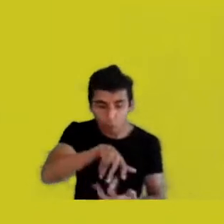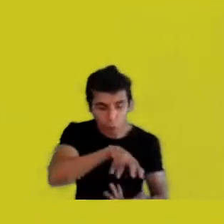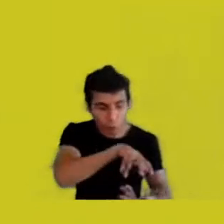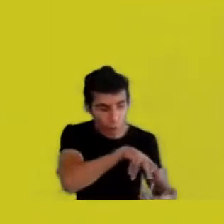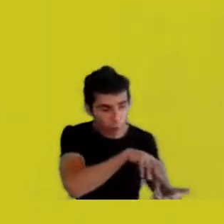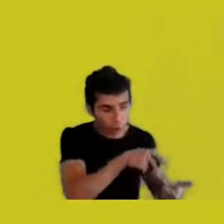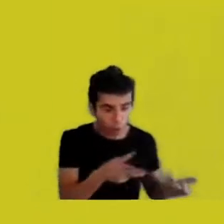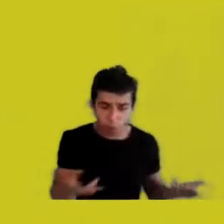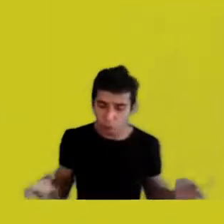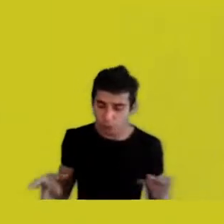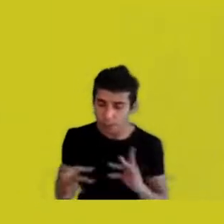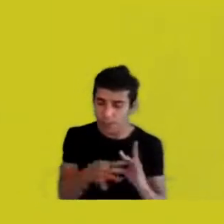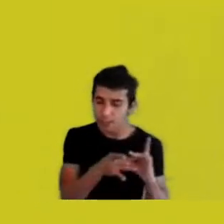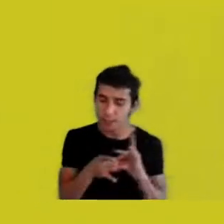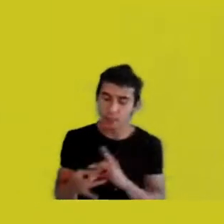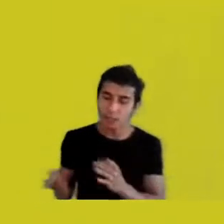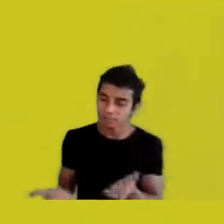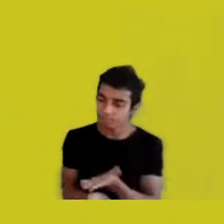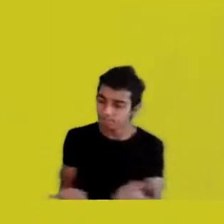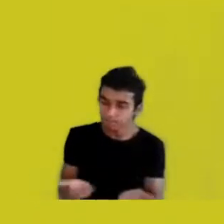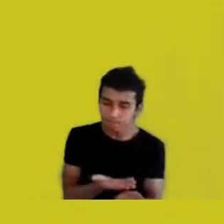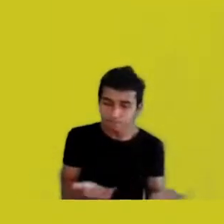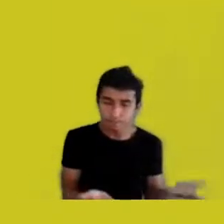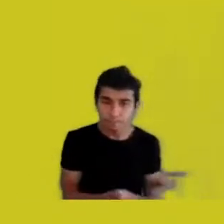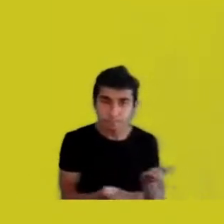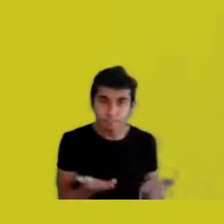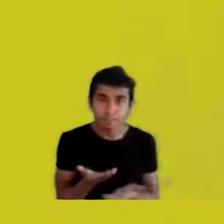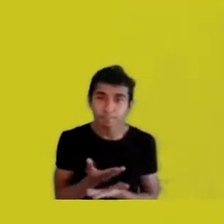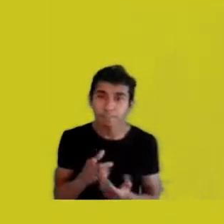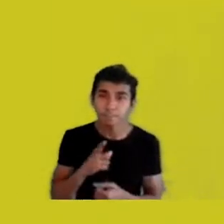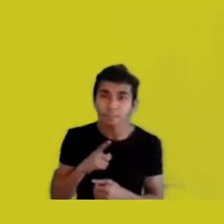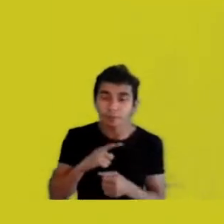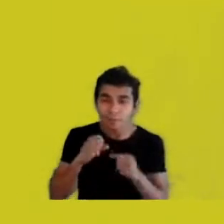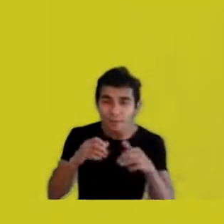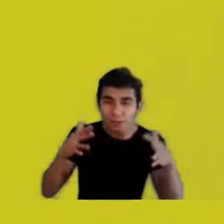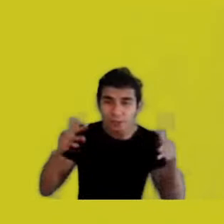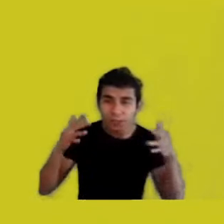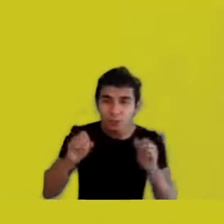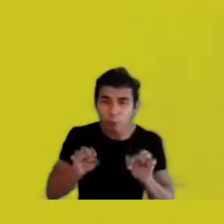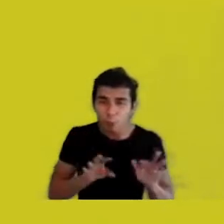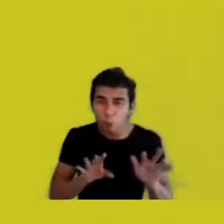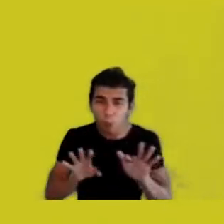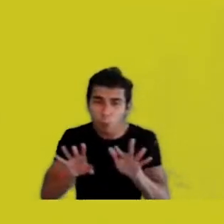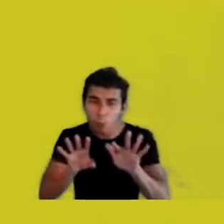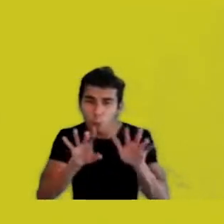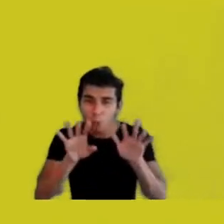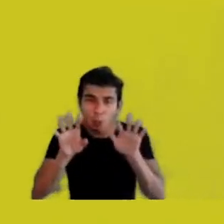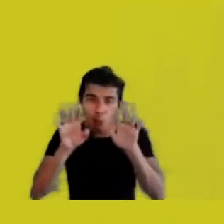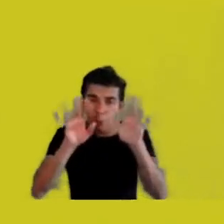mists that presentify the union of these worlds,